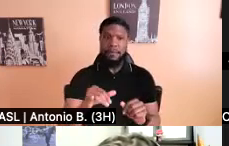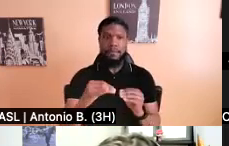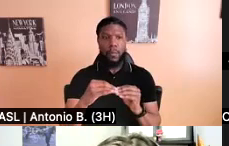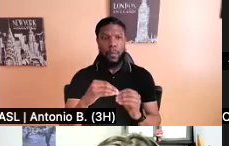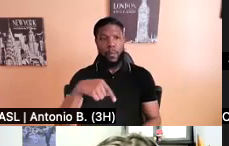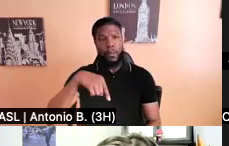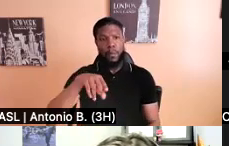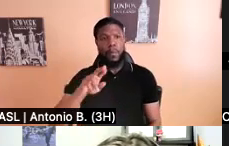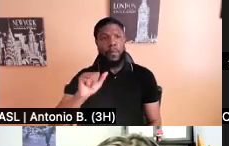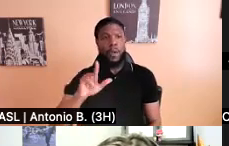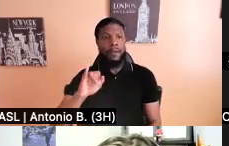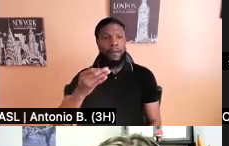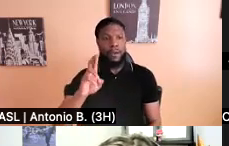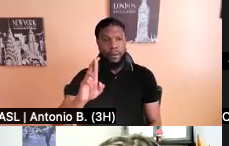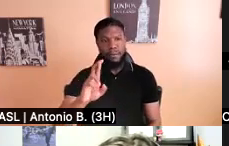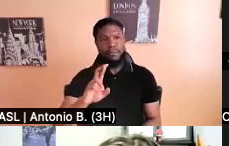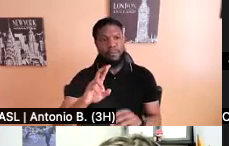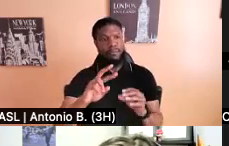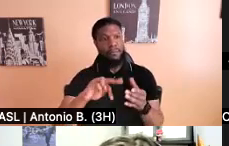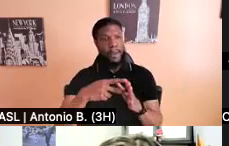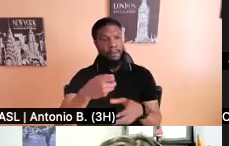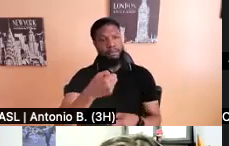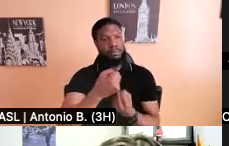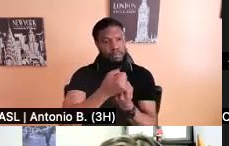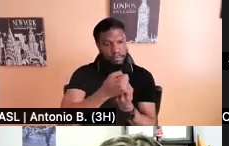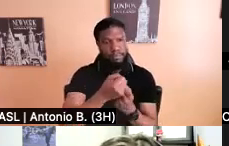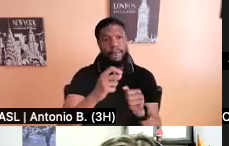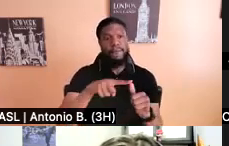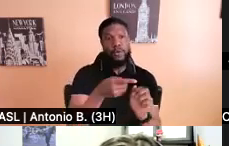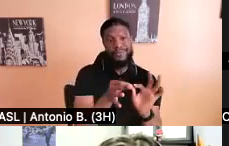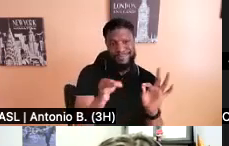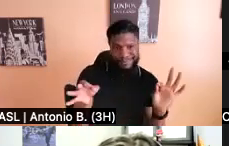the positive comment: "You can further strengthen your analysis and argument by